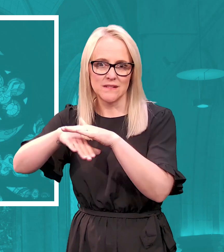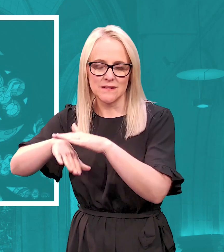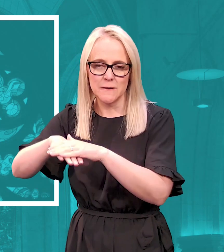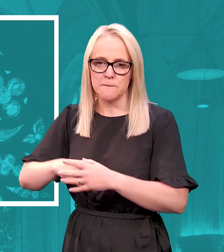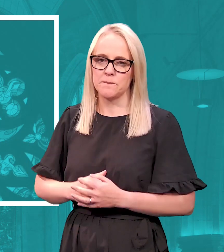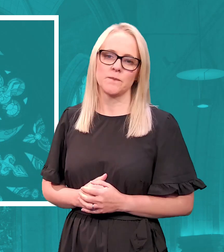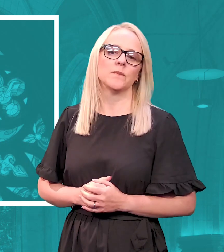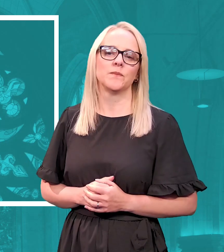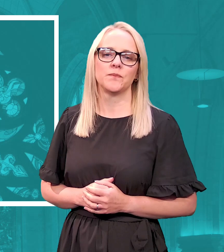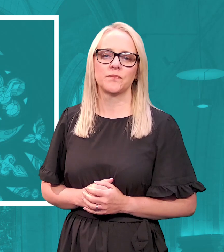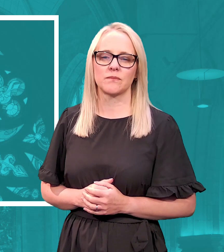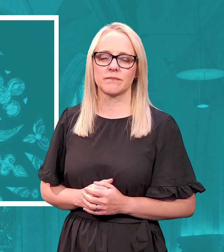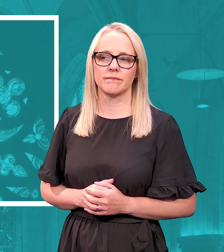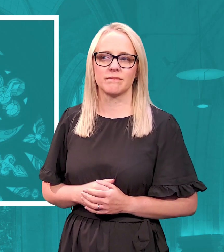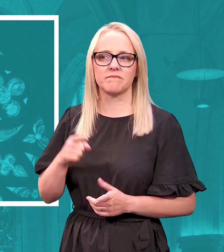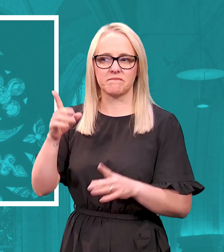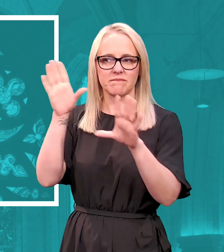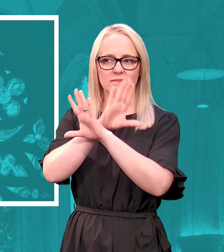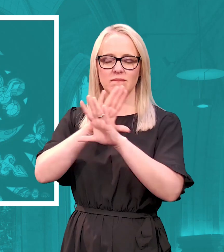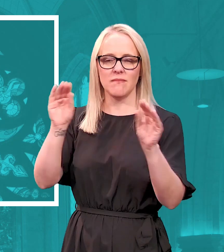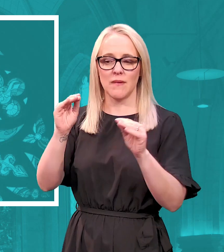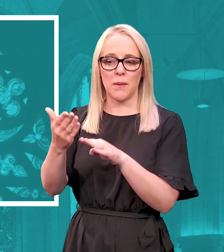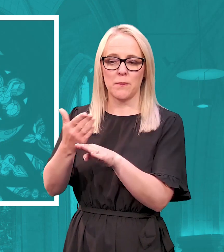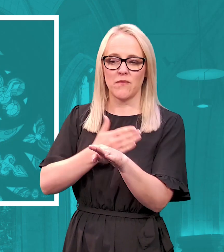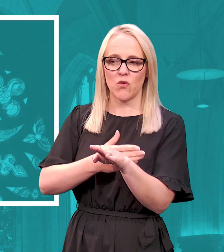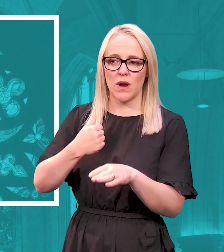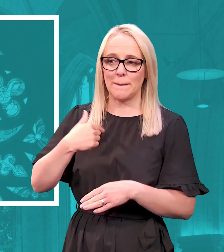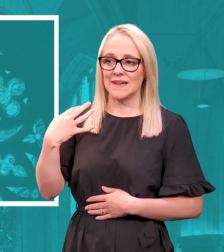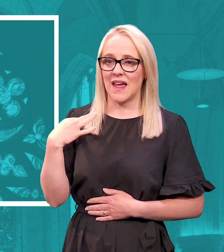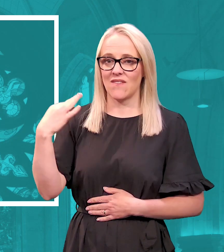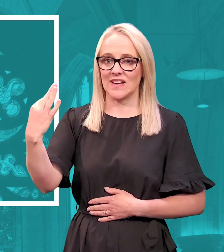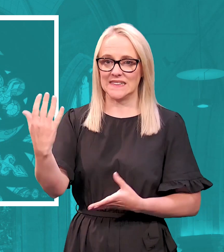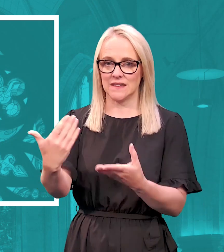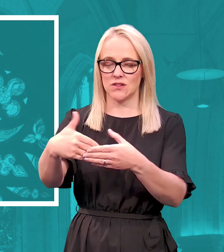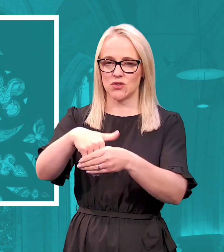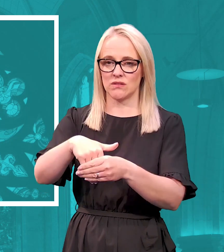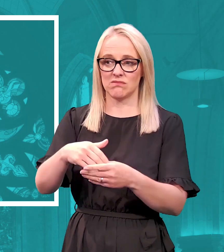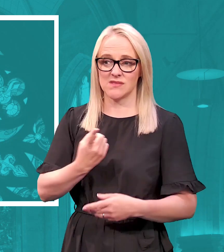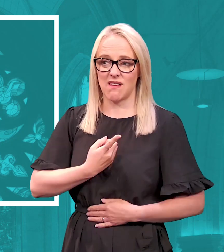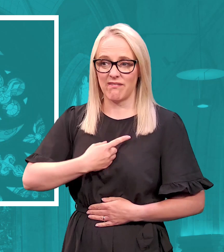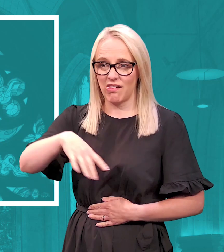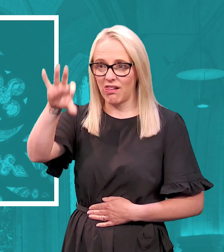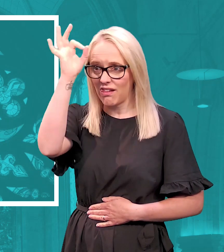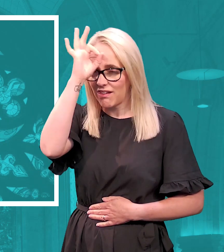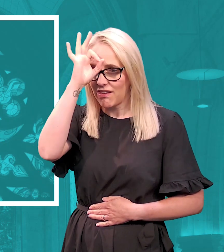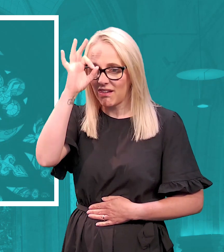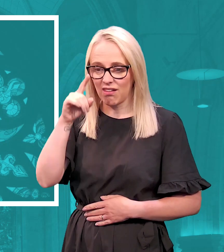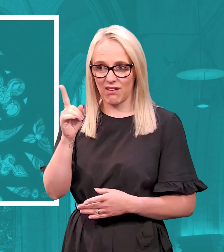I do confess, before I was invited to join this committee, I really had no clue about its function